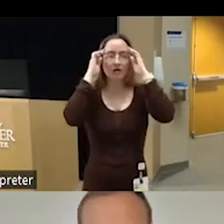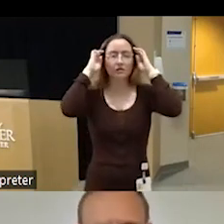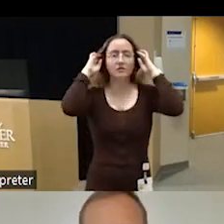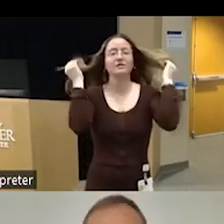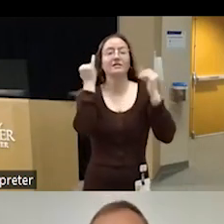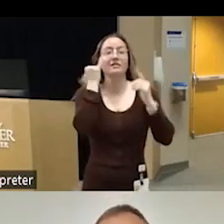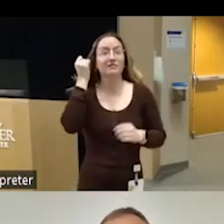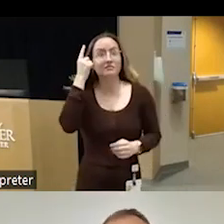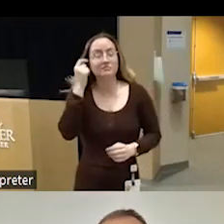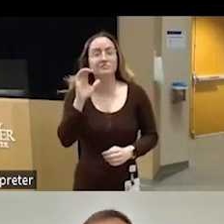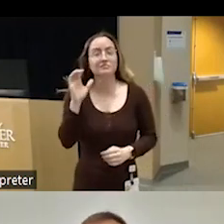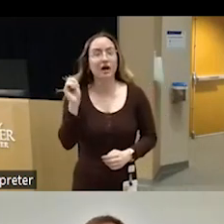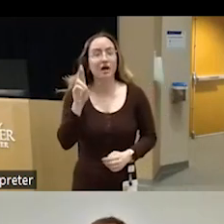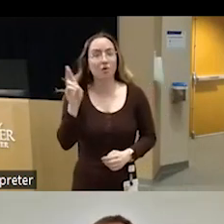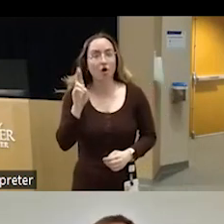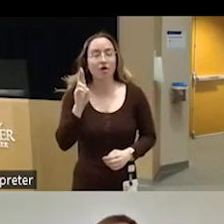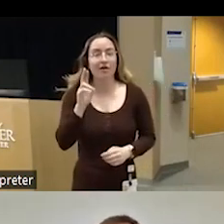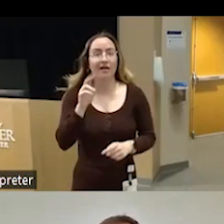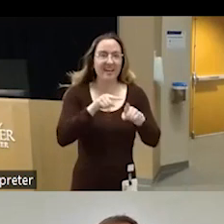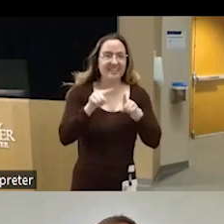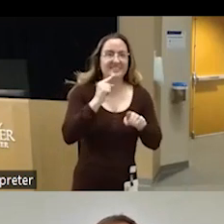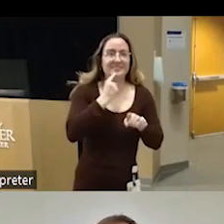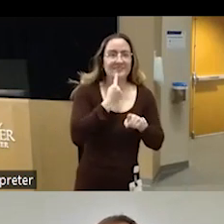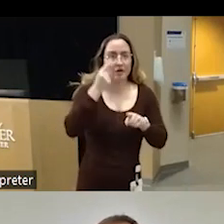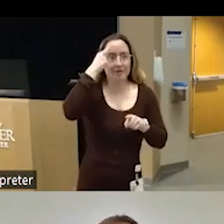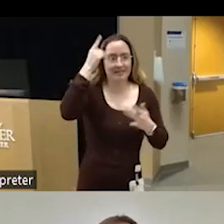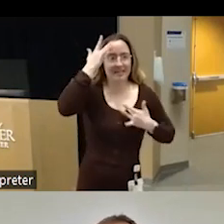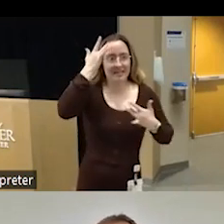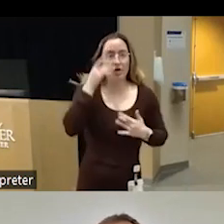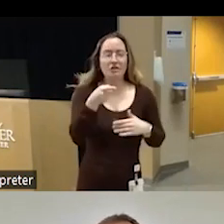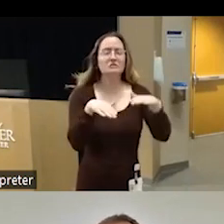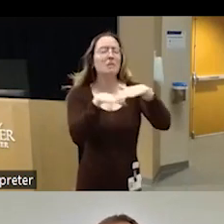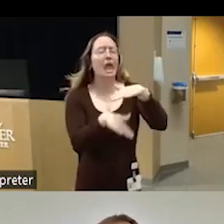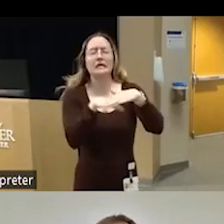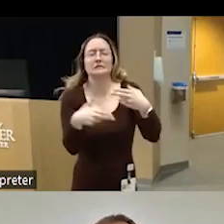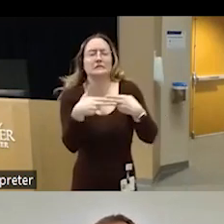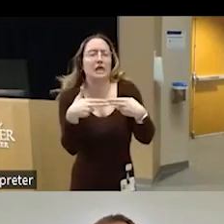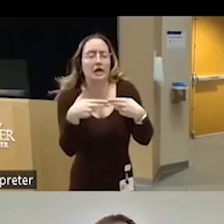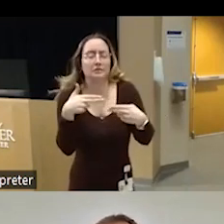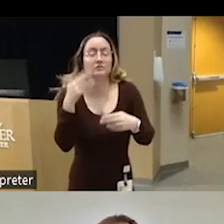mentally ill I'm showing a couple of basic slides just to understand insulin resistance